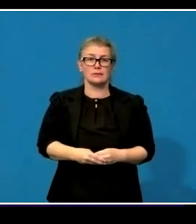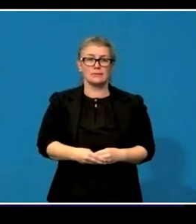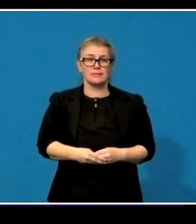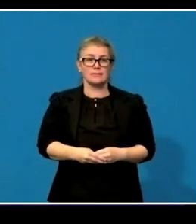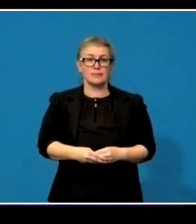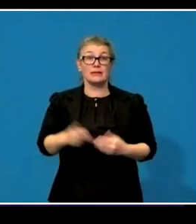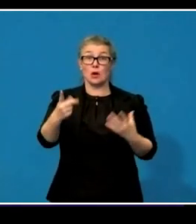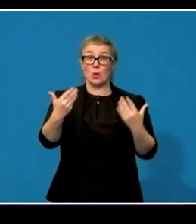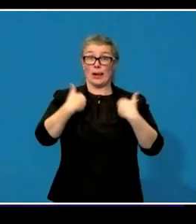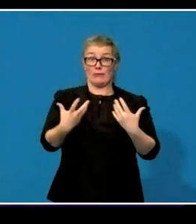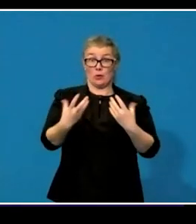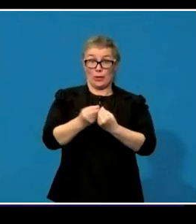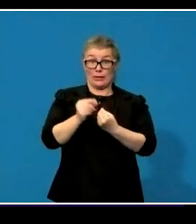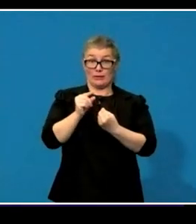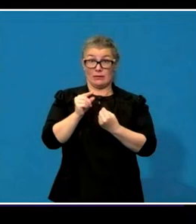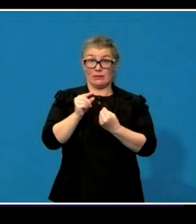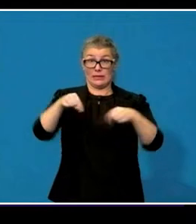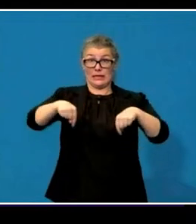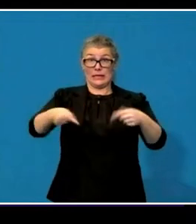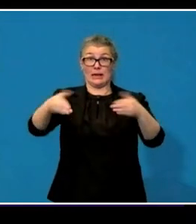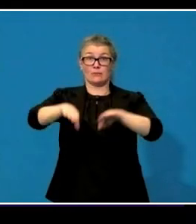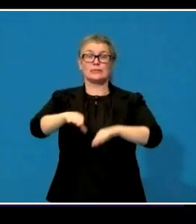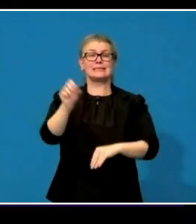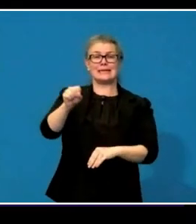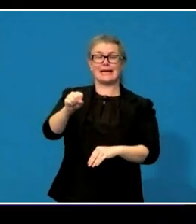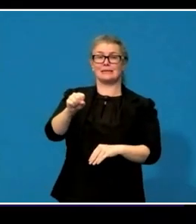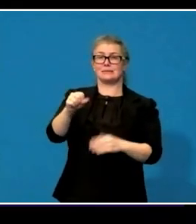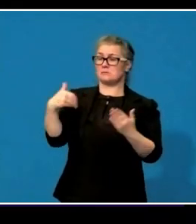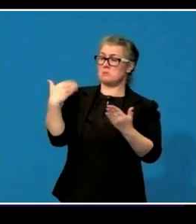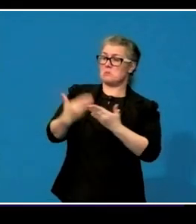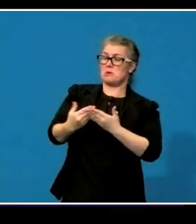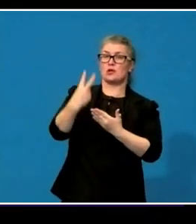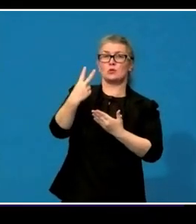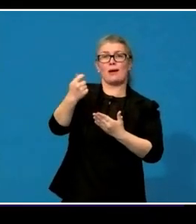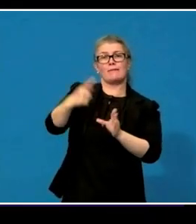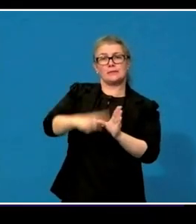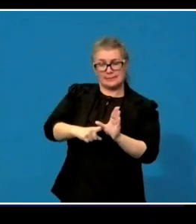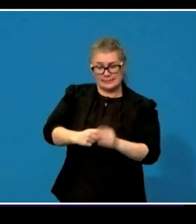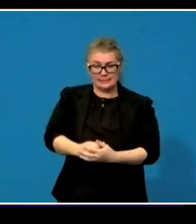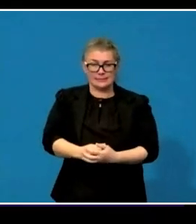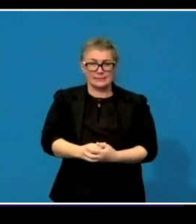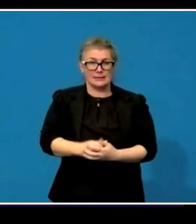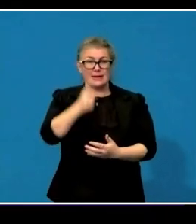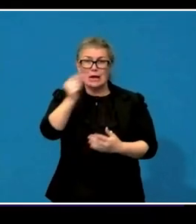Yes, he has. He's been here with me for two-and-a-half years. Can you tell the Commissioners what his life in Alice Springs is currently